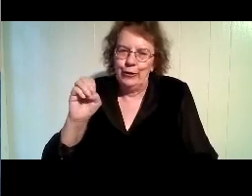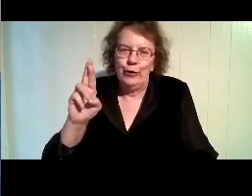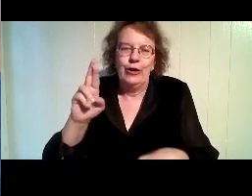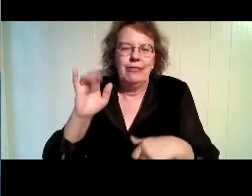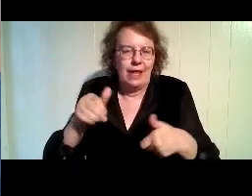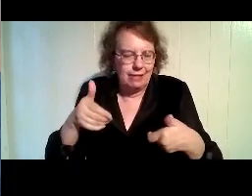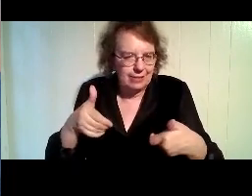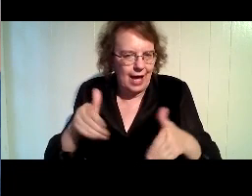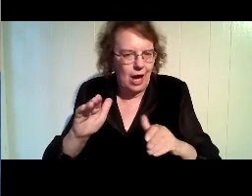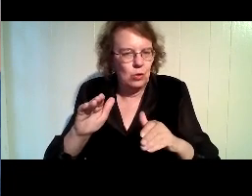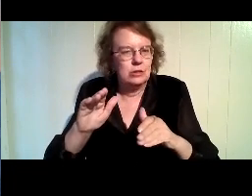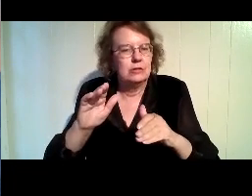on screen, read aloud to us.